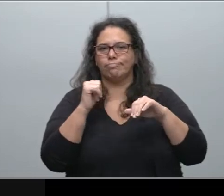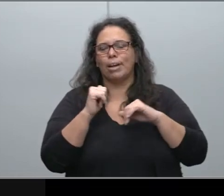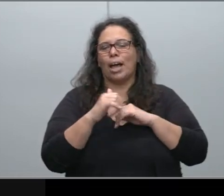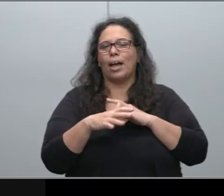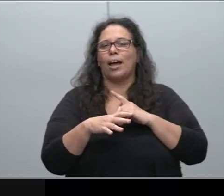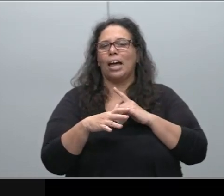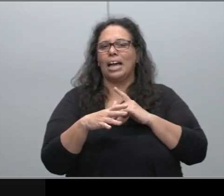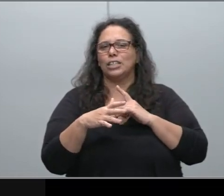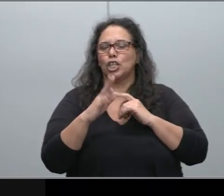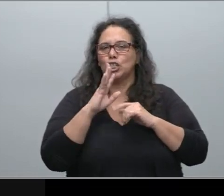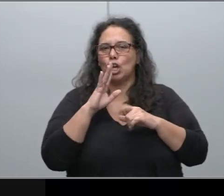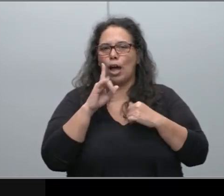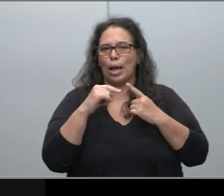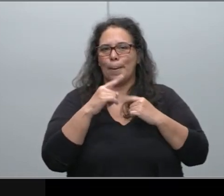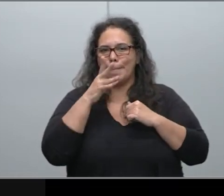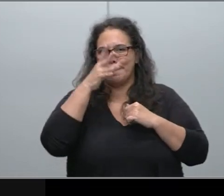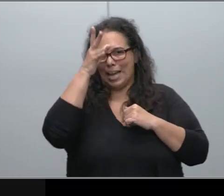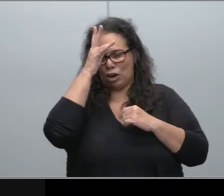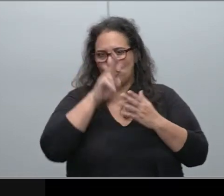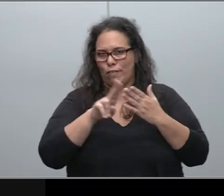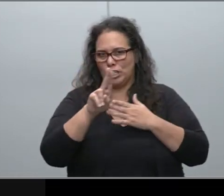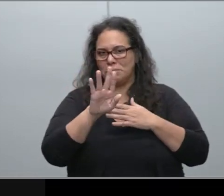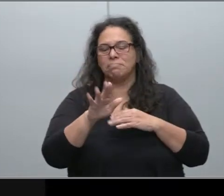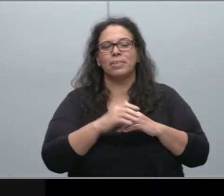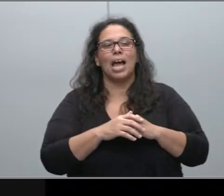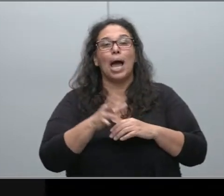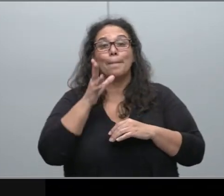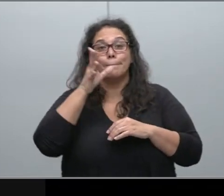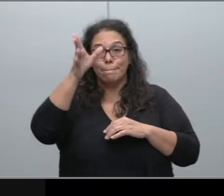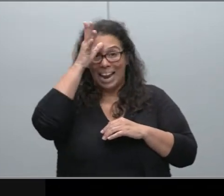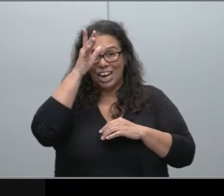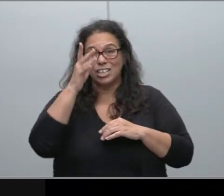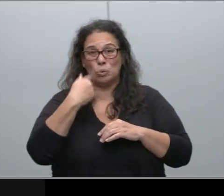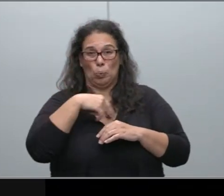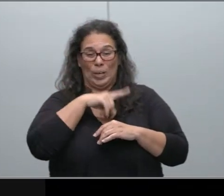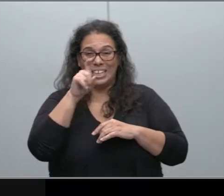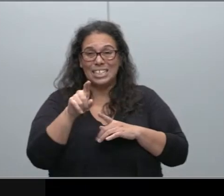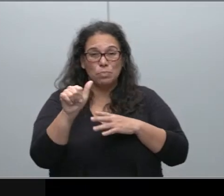I mean, he's like pre pre-K, so there's no help for them.